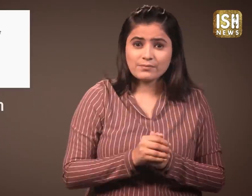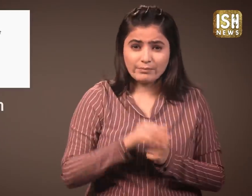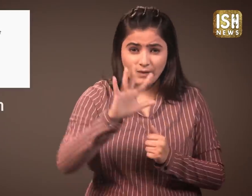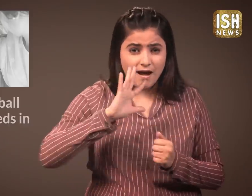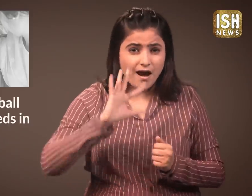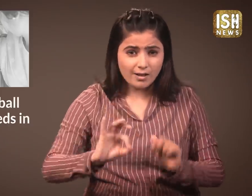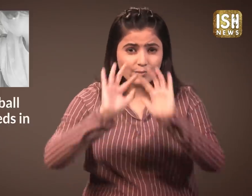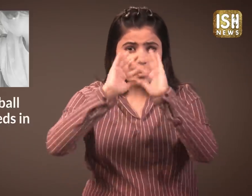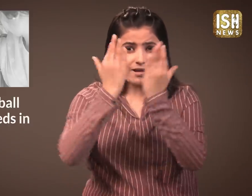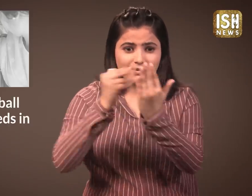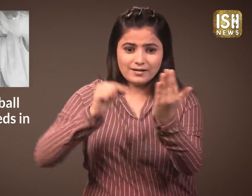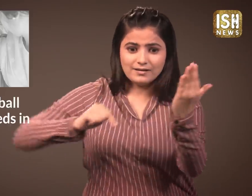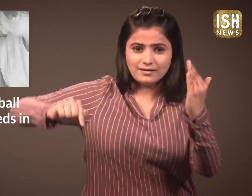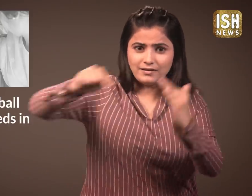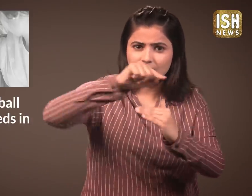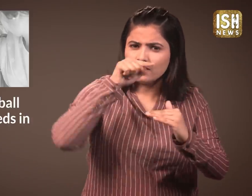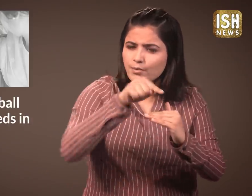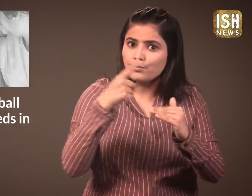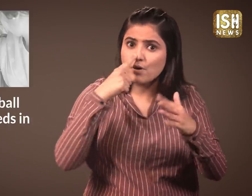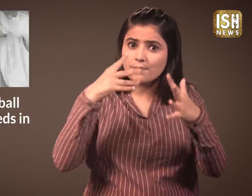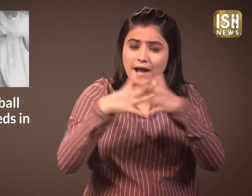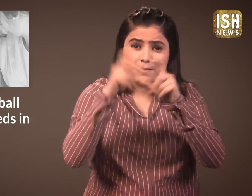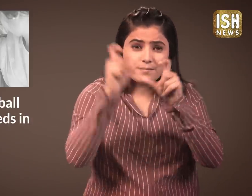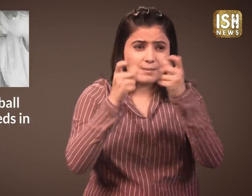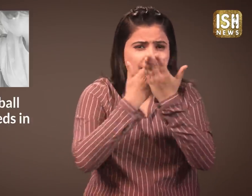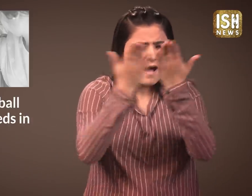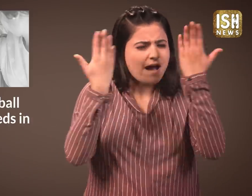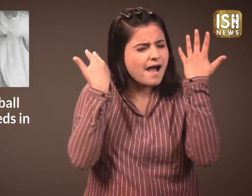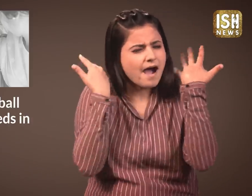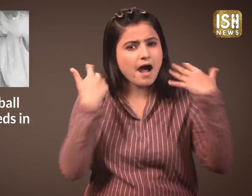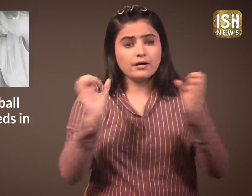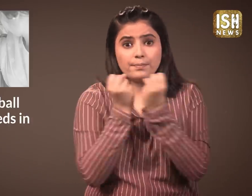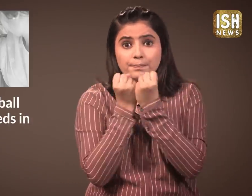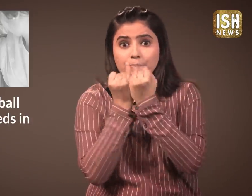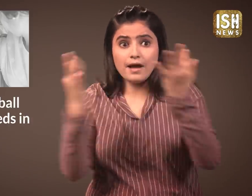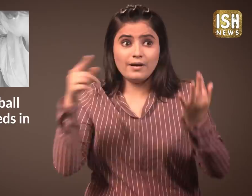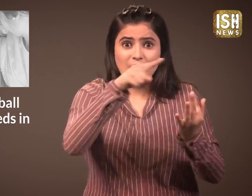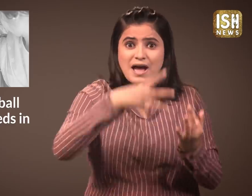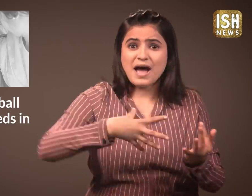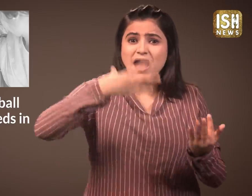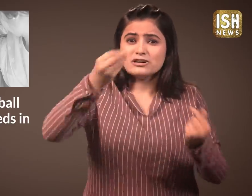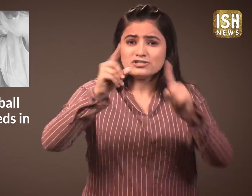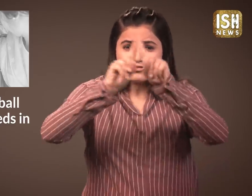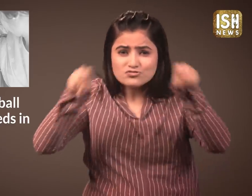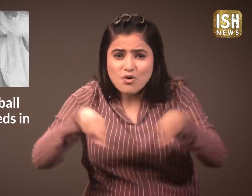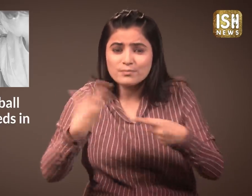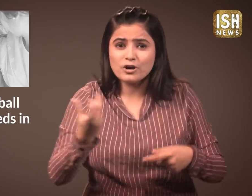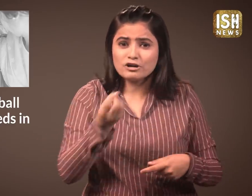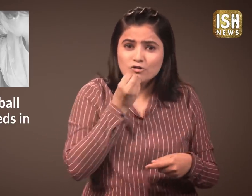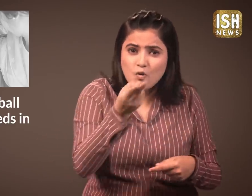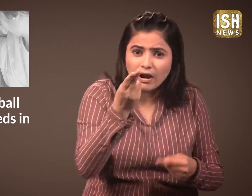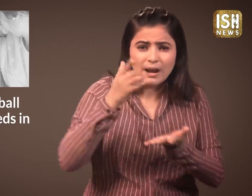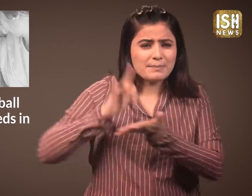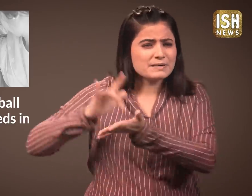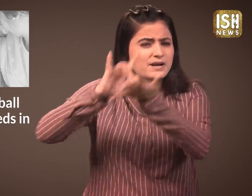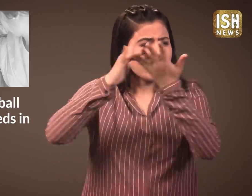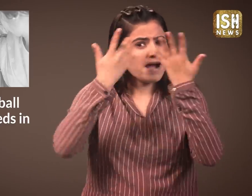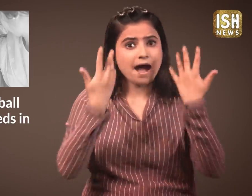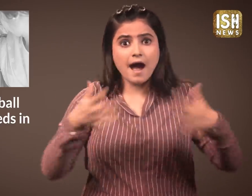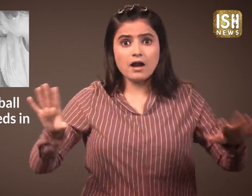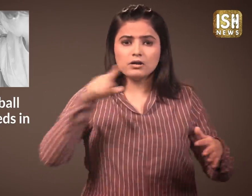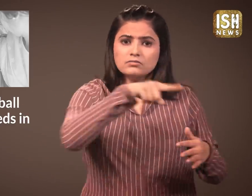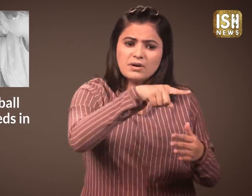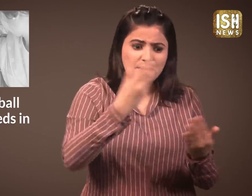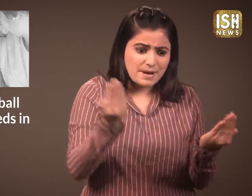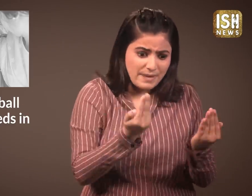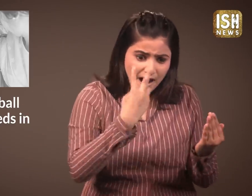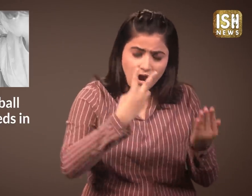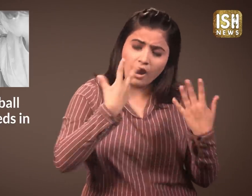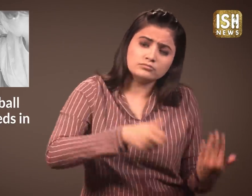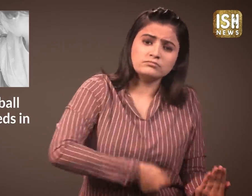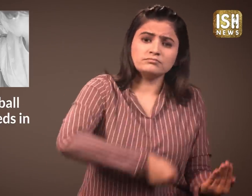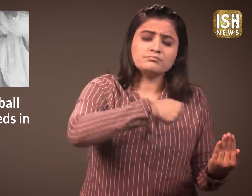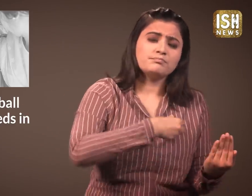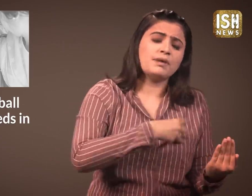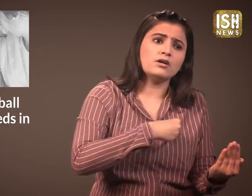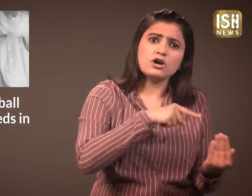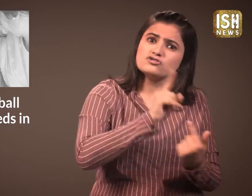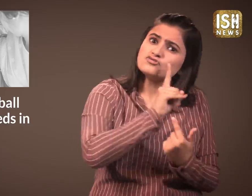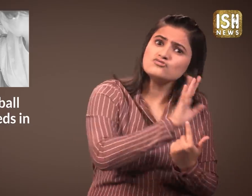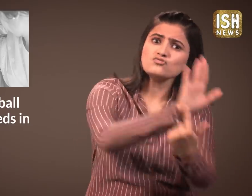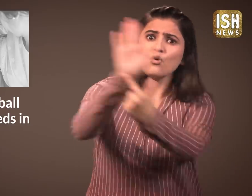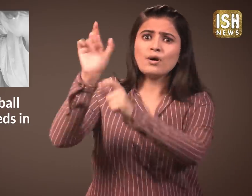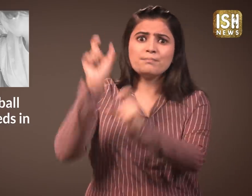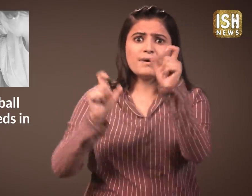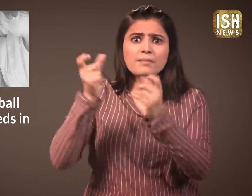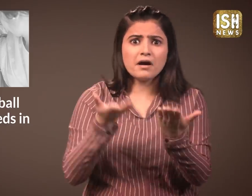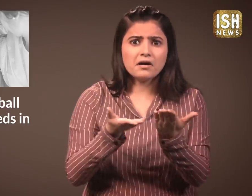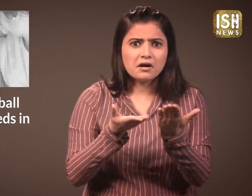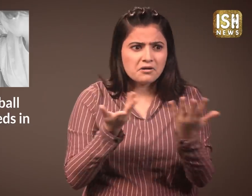All over the world when women are at shops or restaurants and their baby starts crying, they openly breastfeed their baby.